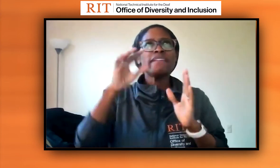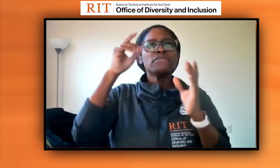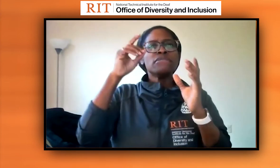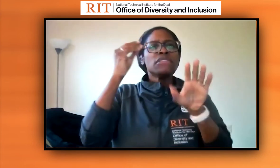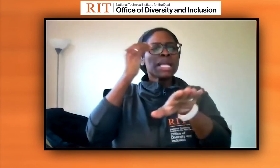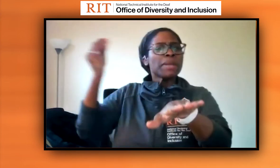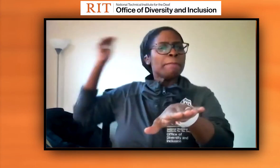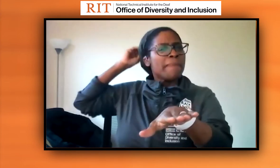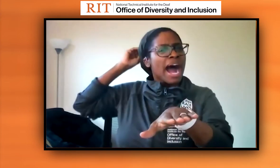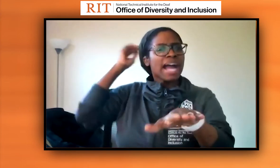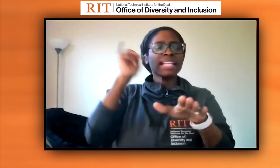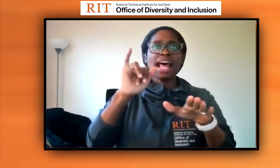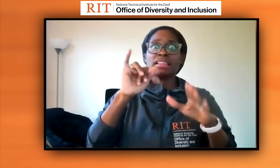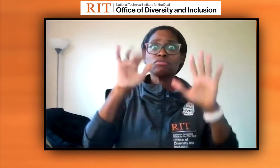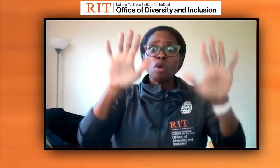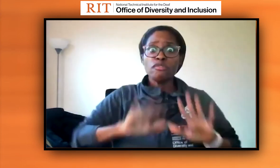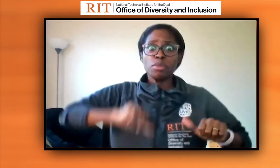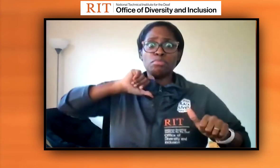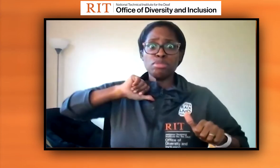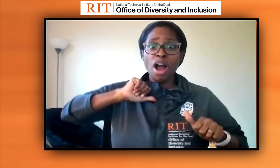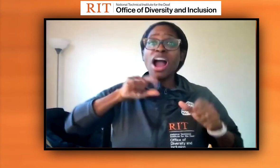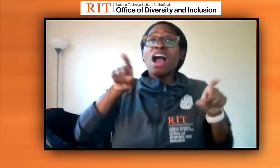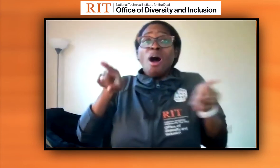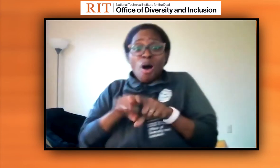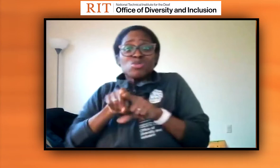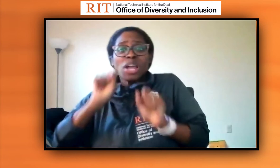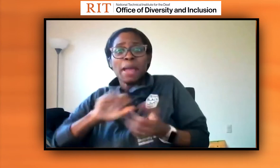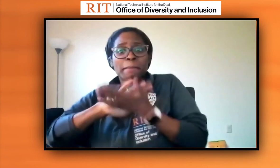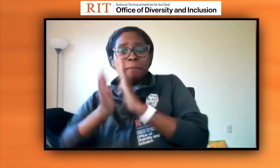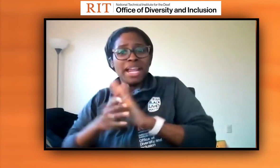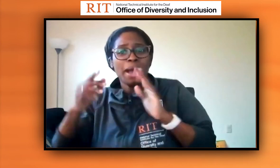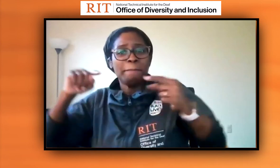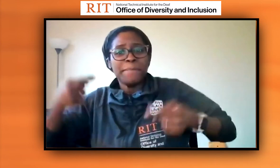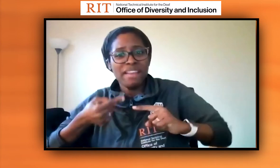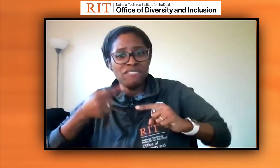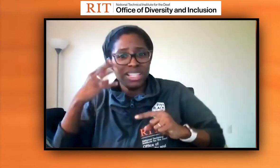And really, these are just some examples to keep in mind of where you can find pride in identity